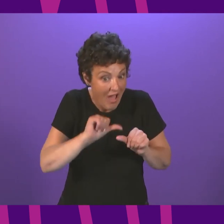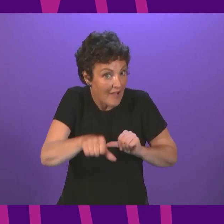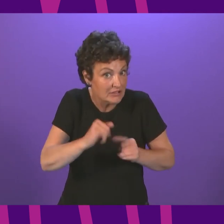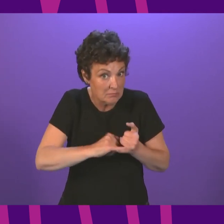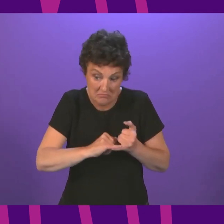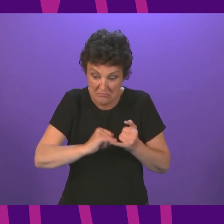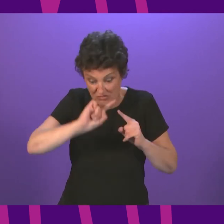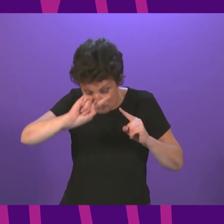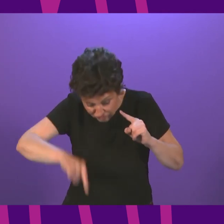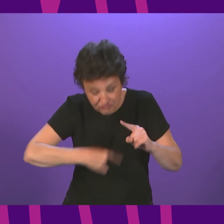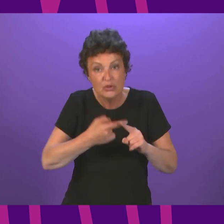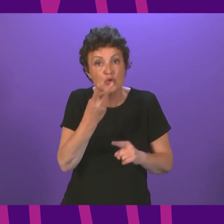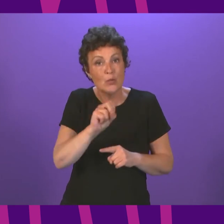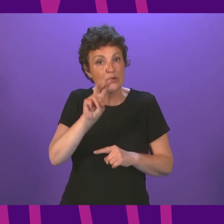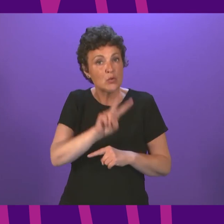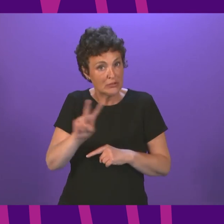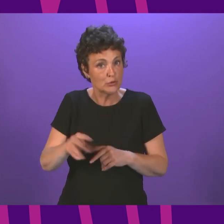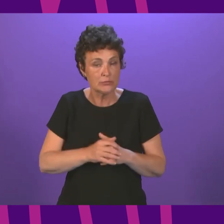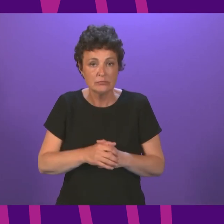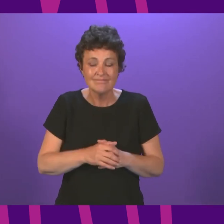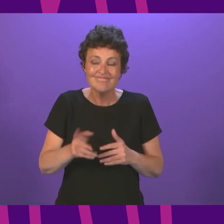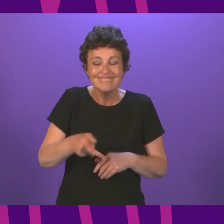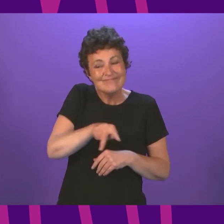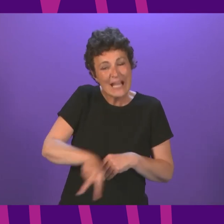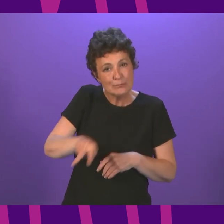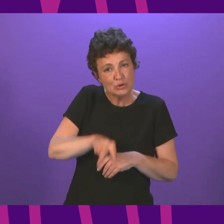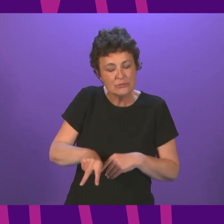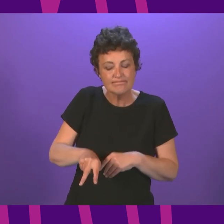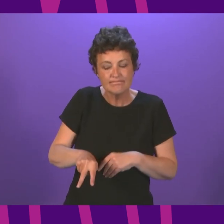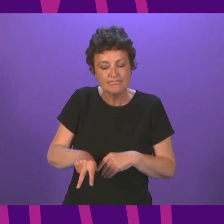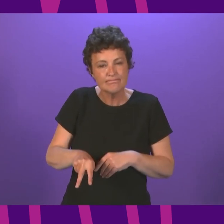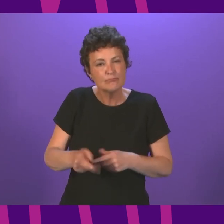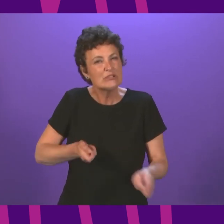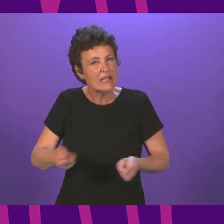Parliament has already legislated. Although that has attracted some criticism, it was the right judgment for the Government to make.